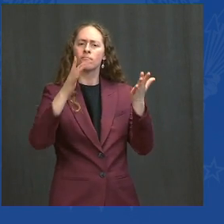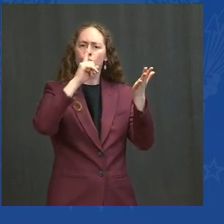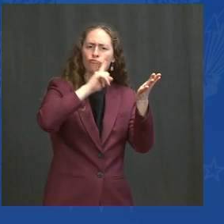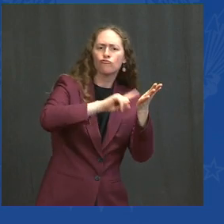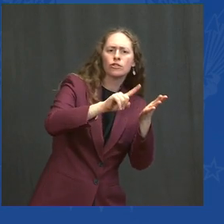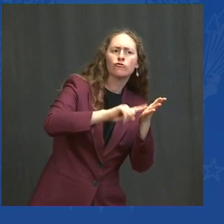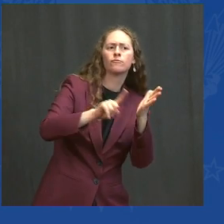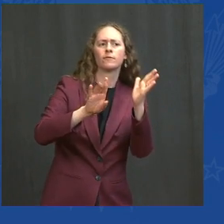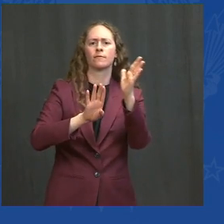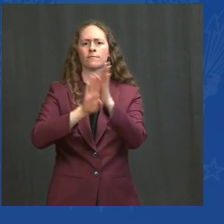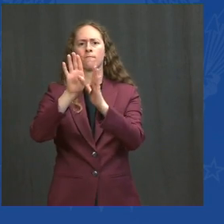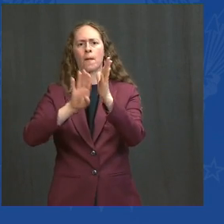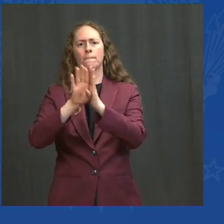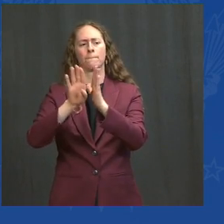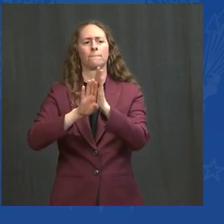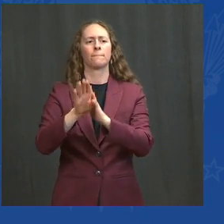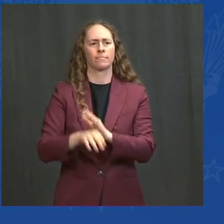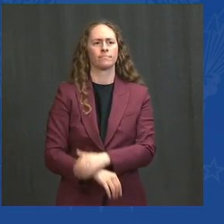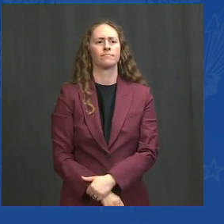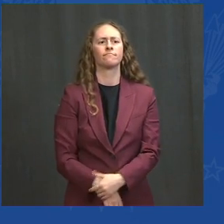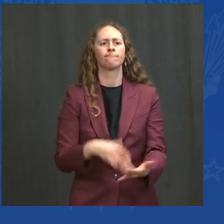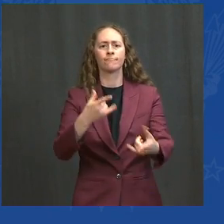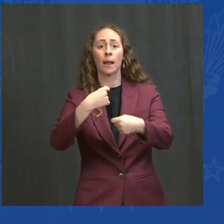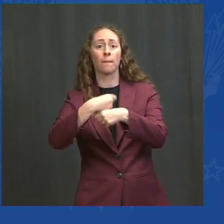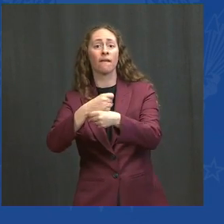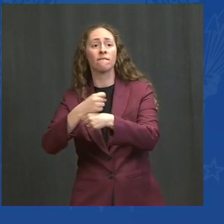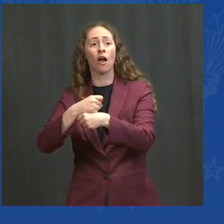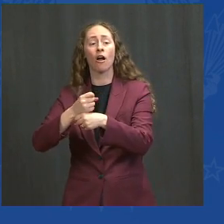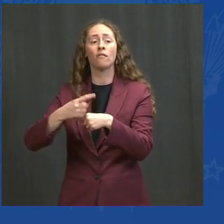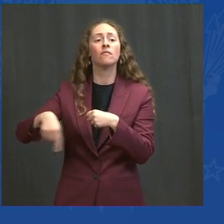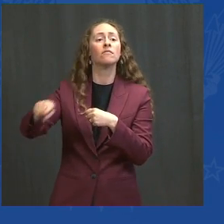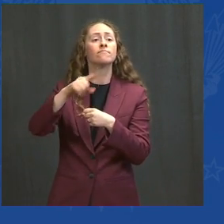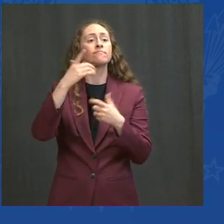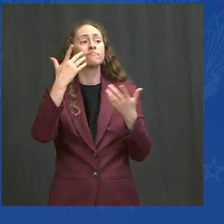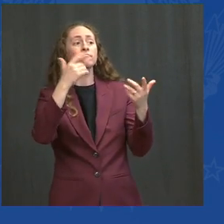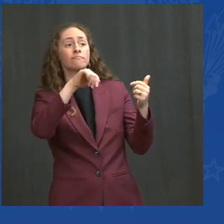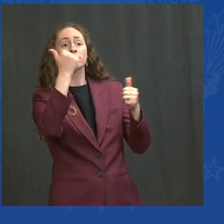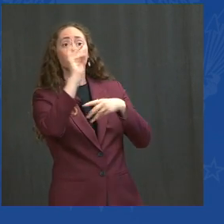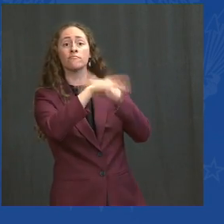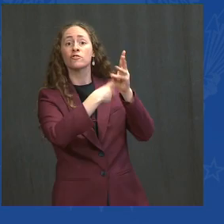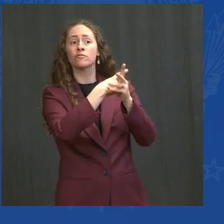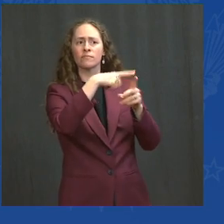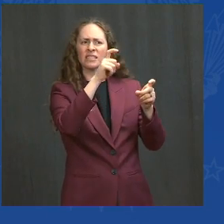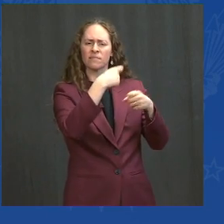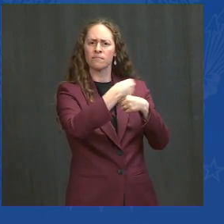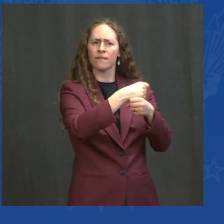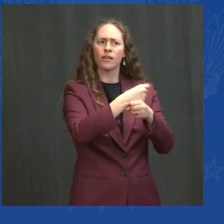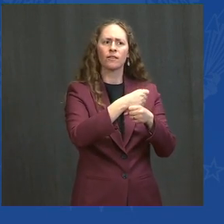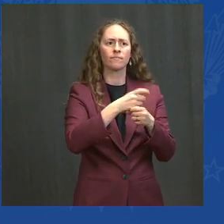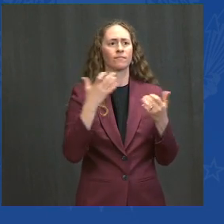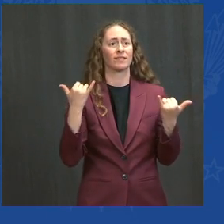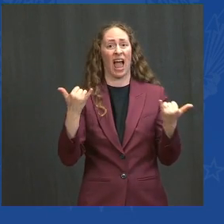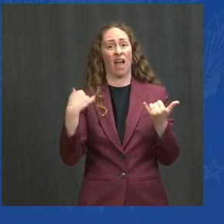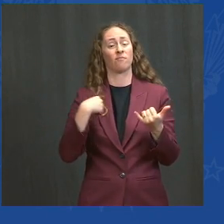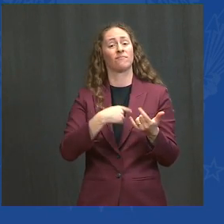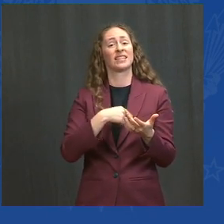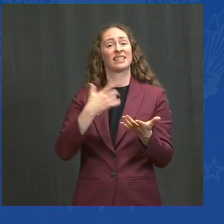and manufacturing than any nation in the world. Now we're number eight in the world. China used to be number nine;